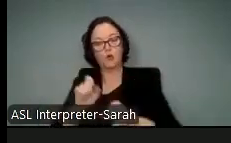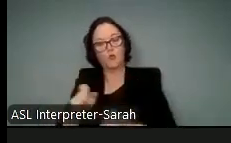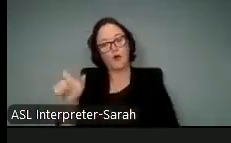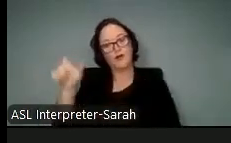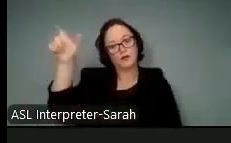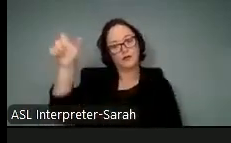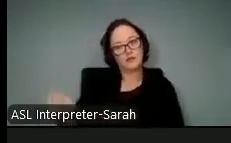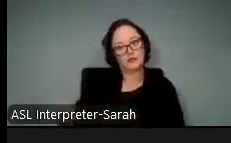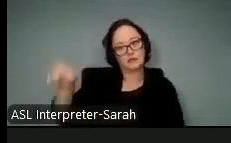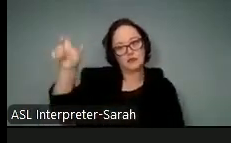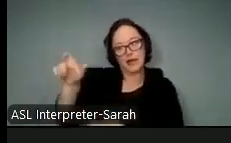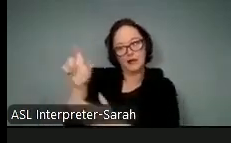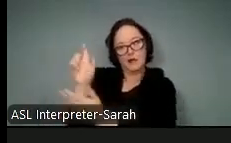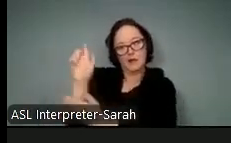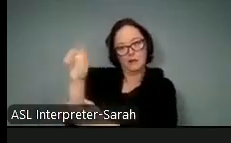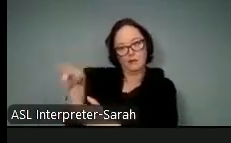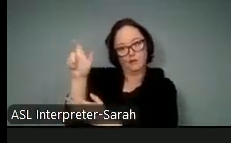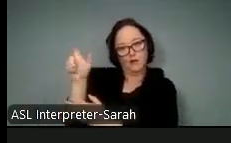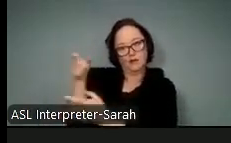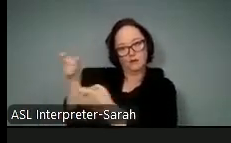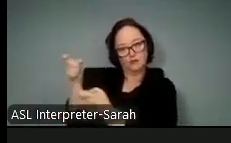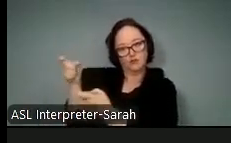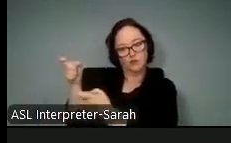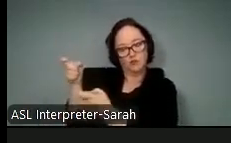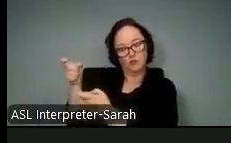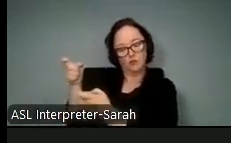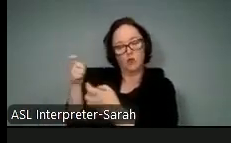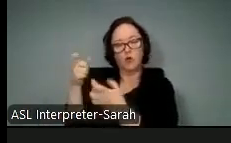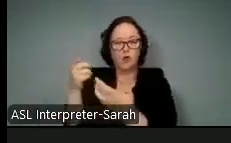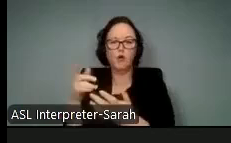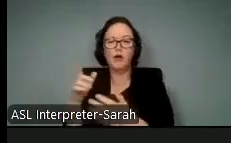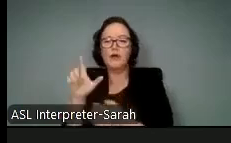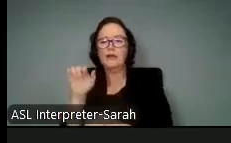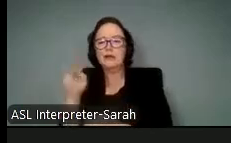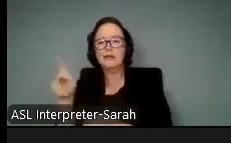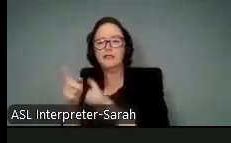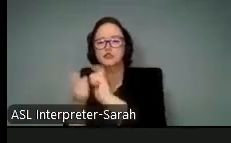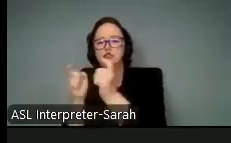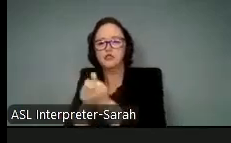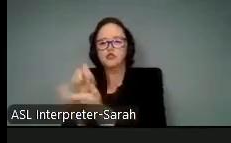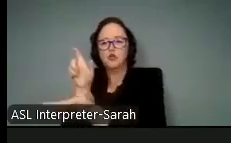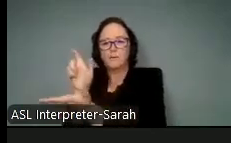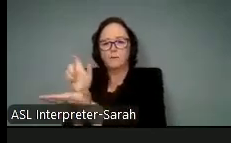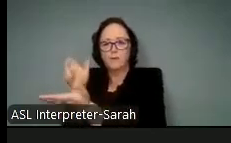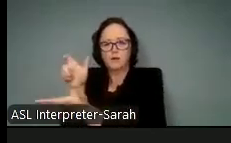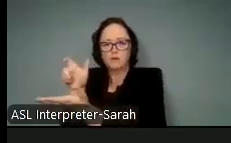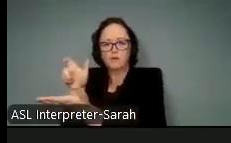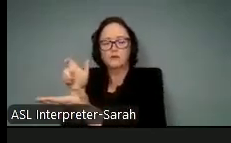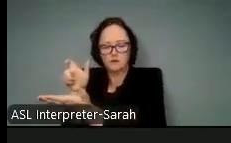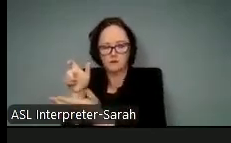or we just want to change that link to be a button, so that we're putting... the first thing we're putting focus on to control the submenu is a button,